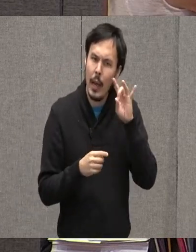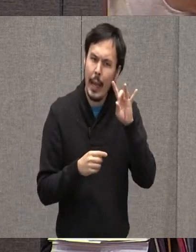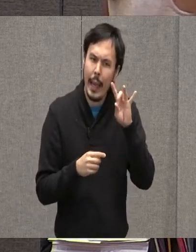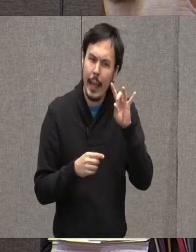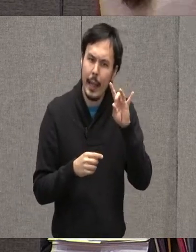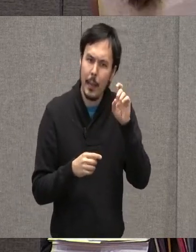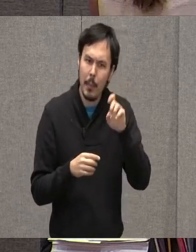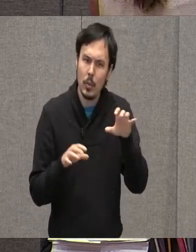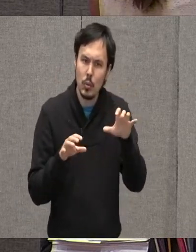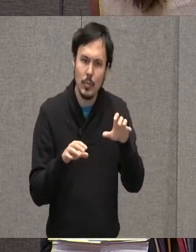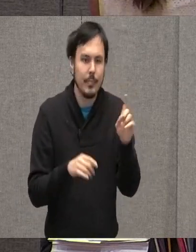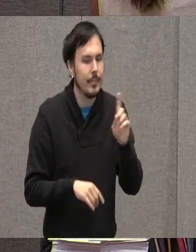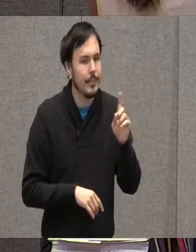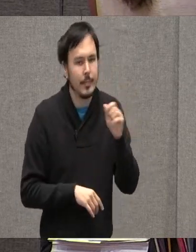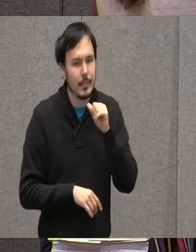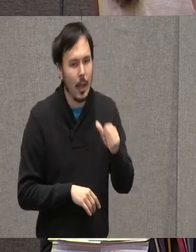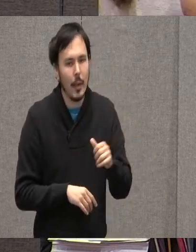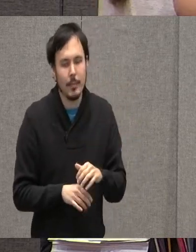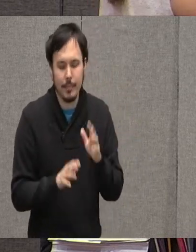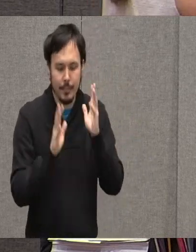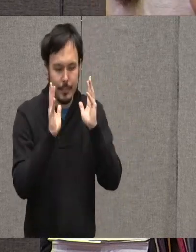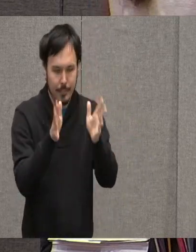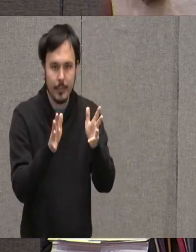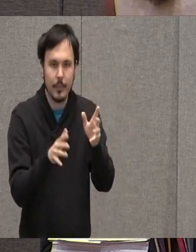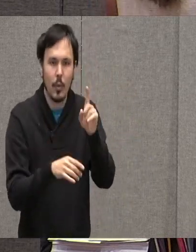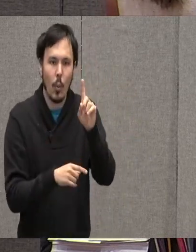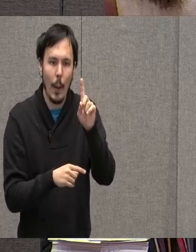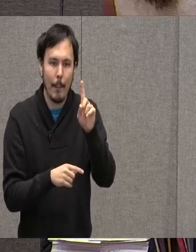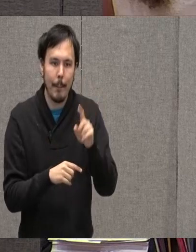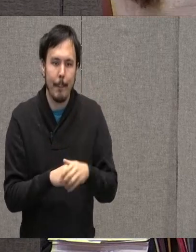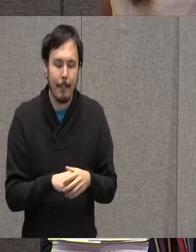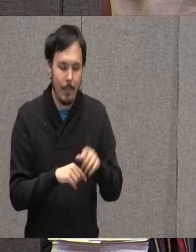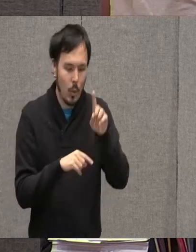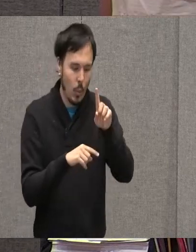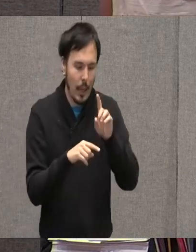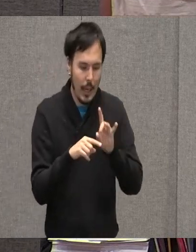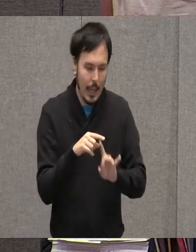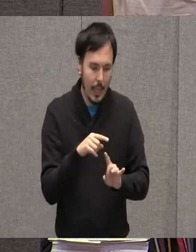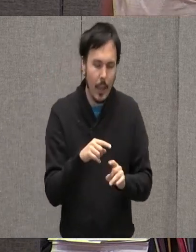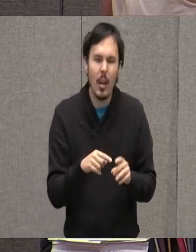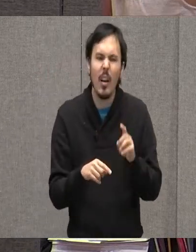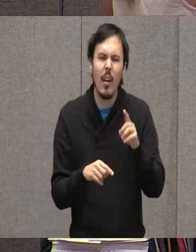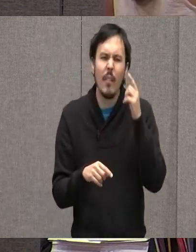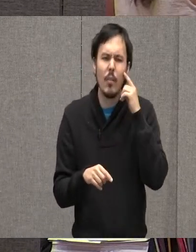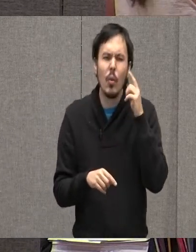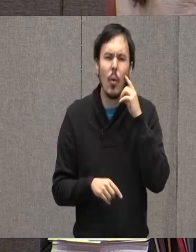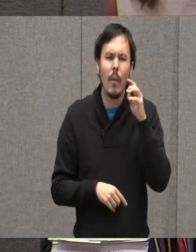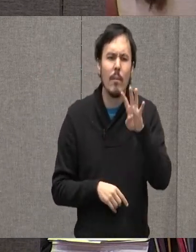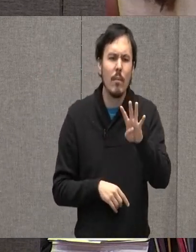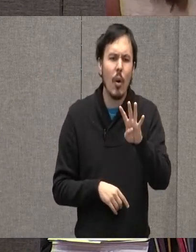Nope, so I can just bring that on down. What do I have to do to four to get to eight.